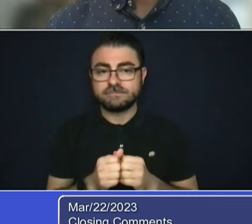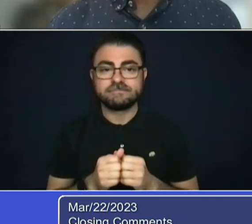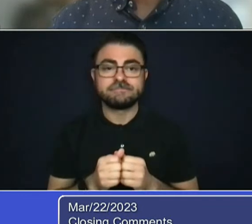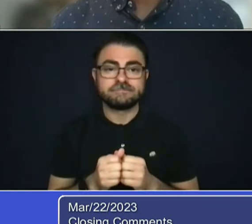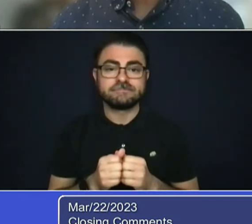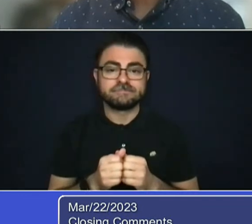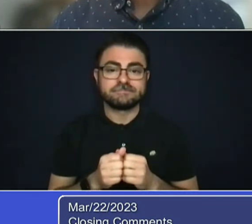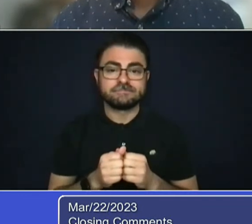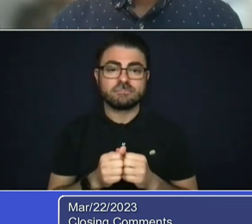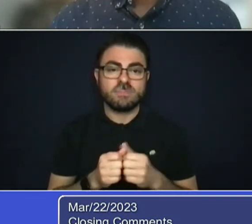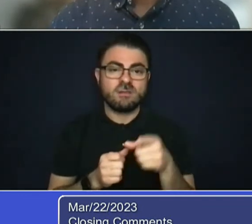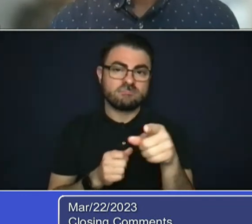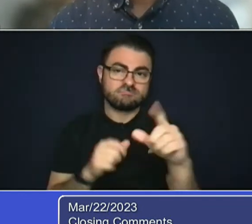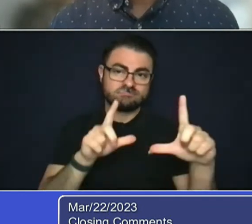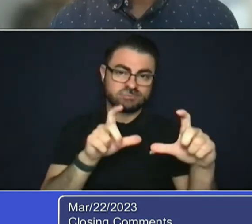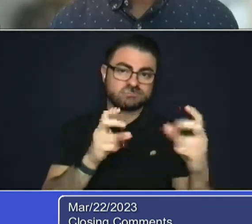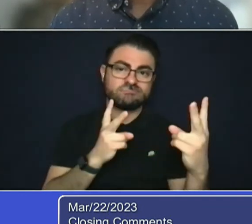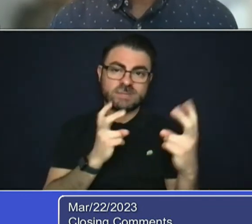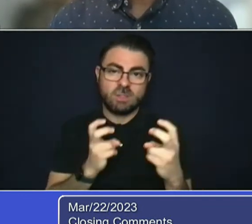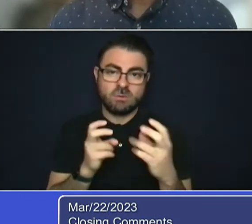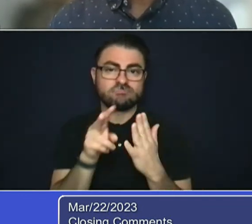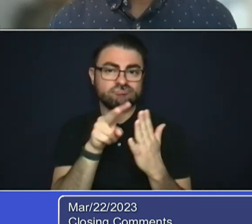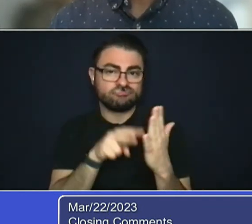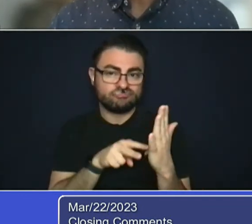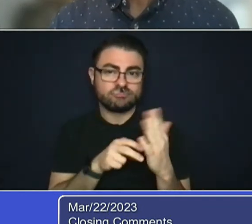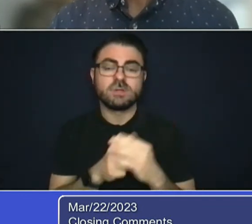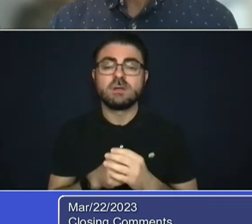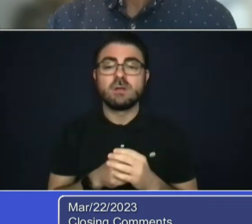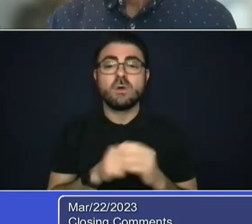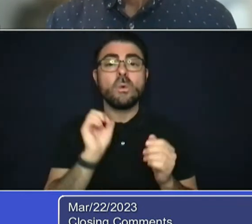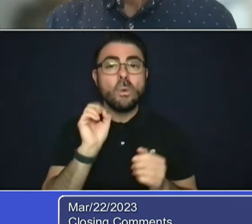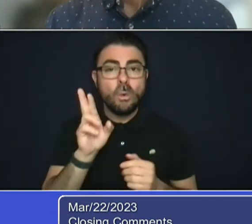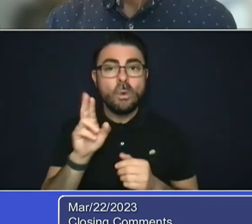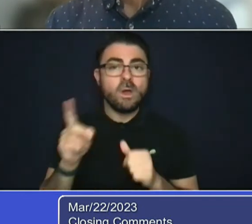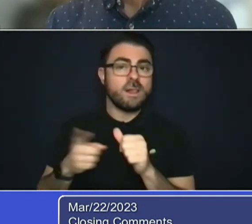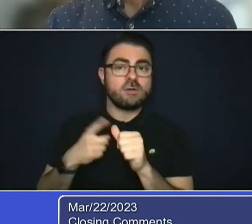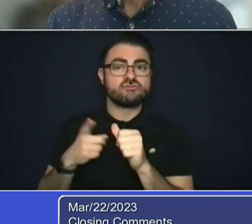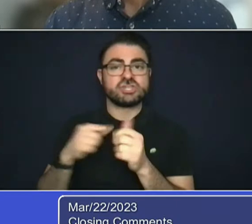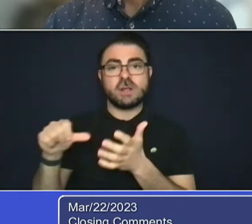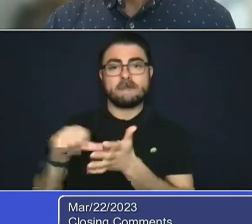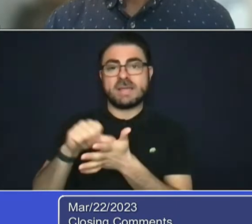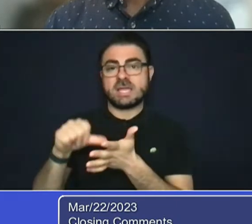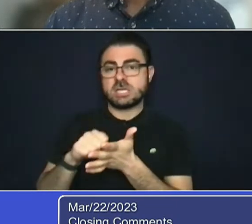CAN GO THERE, AND YOU CAN TAKE A PICTURE OF THAT AND DOWNLOAD THE